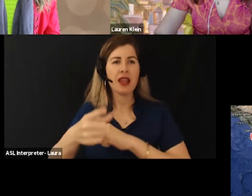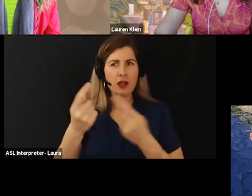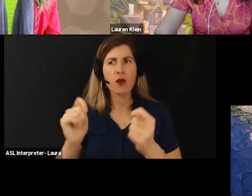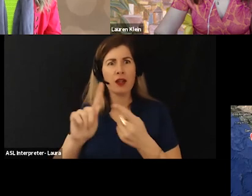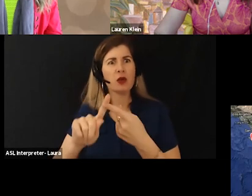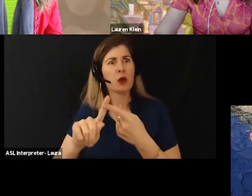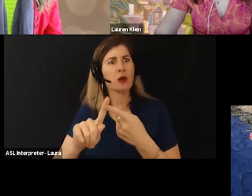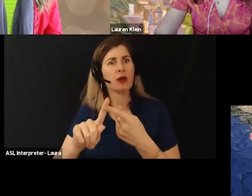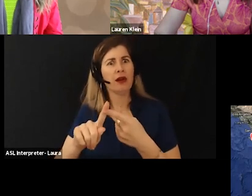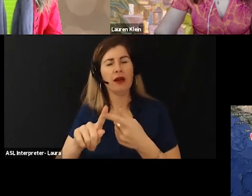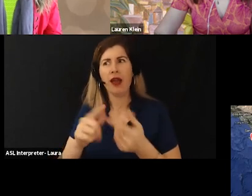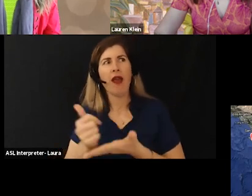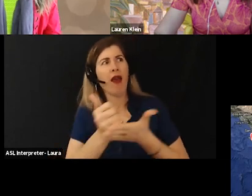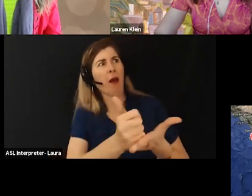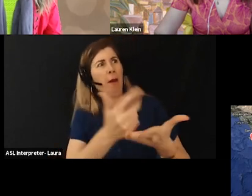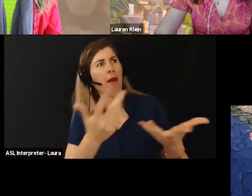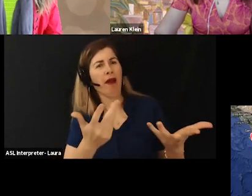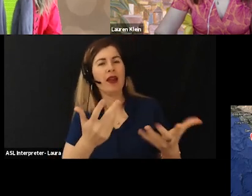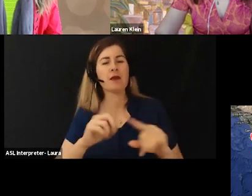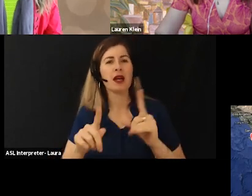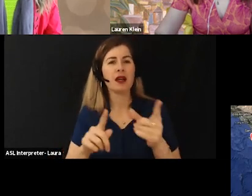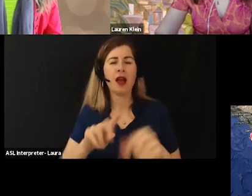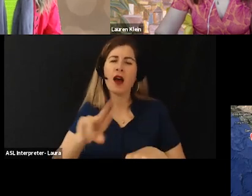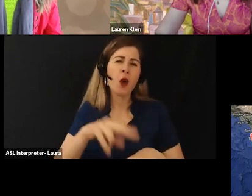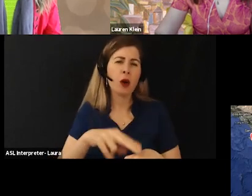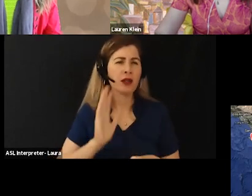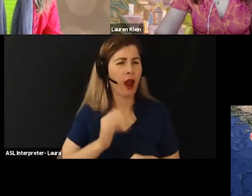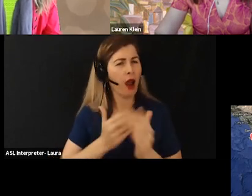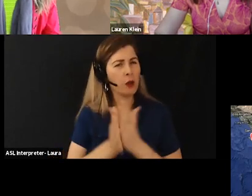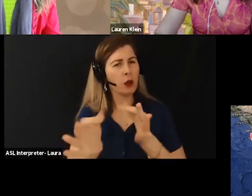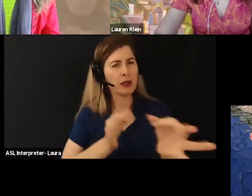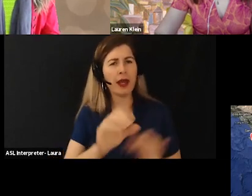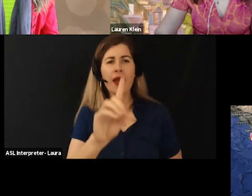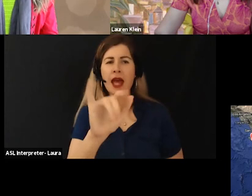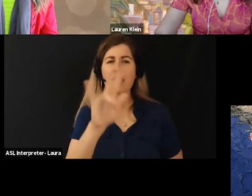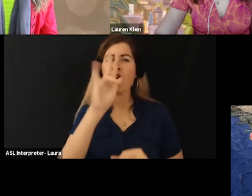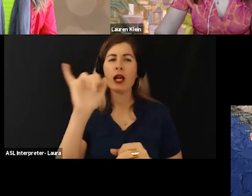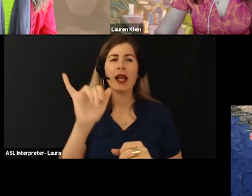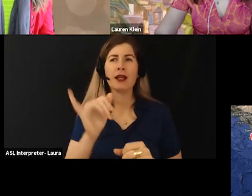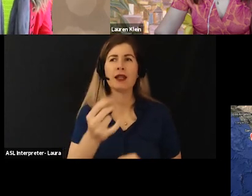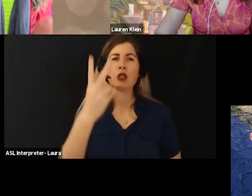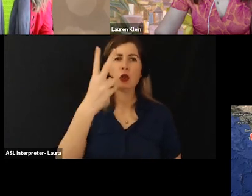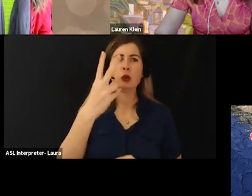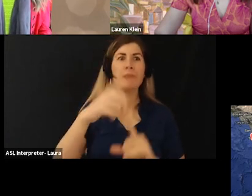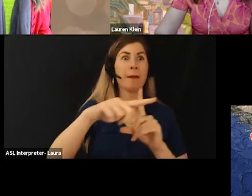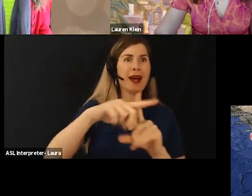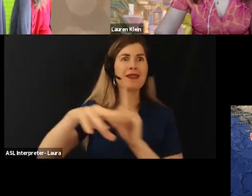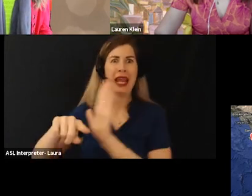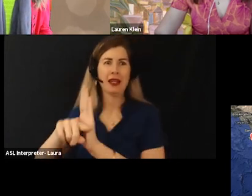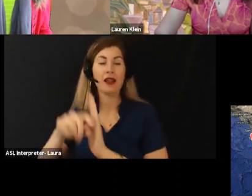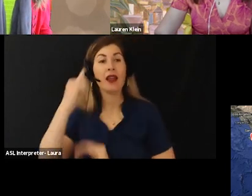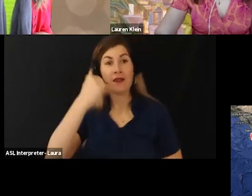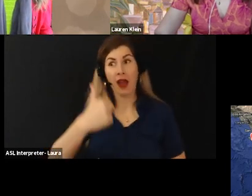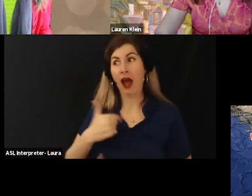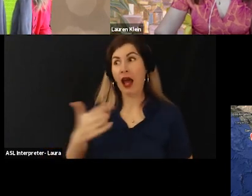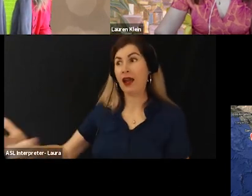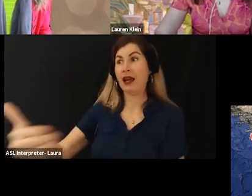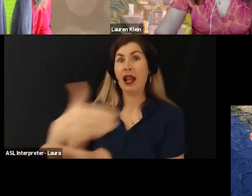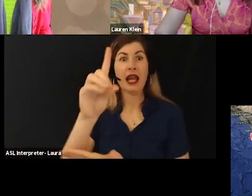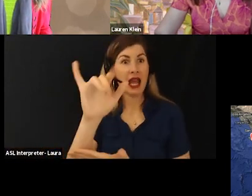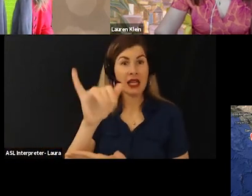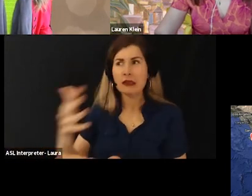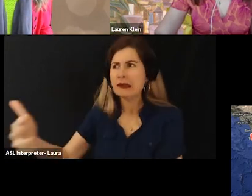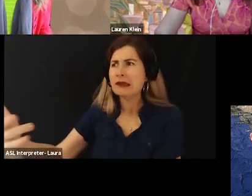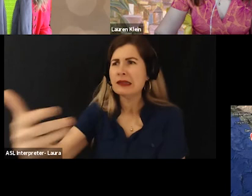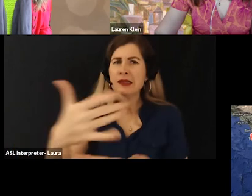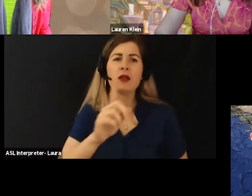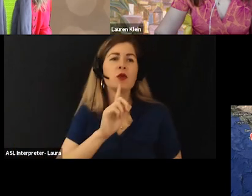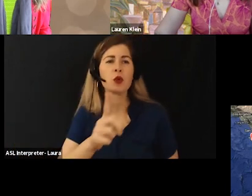But in fact, of course, like in the book we talk about data as a double edged sword because of course by collecting data, particularly if it has to do with minority populations.